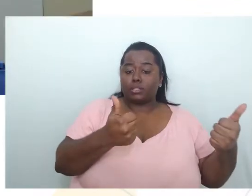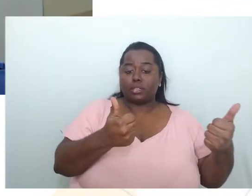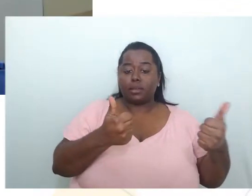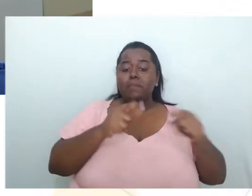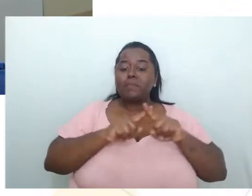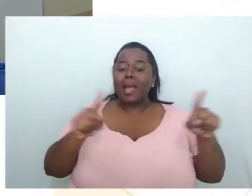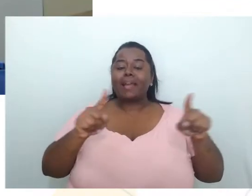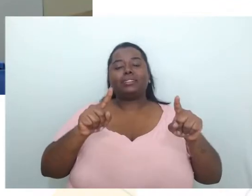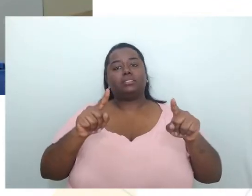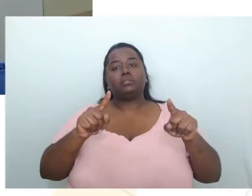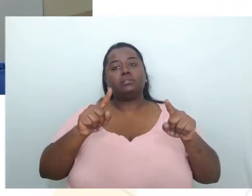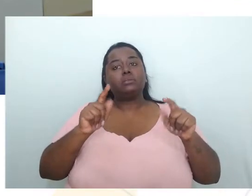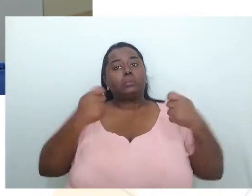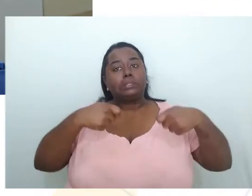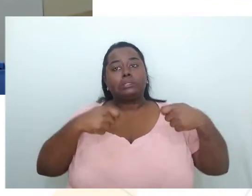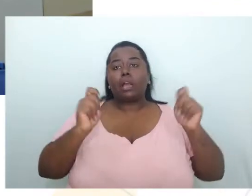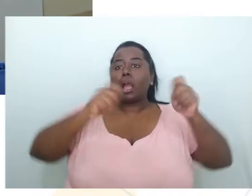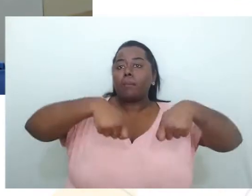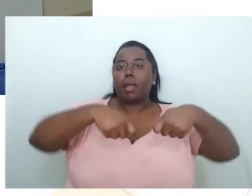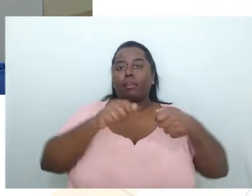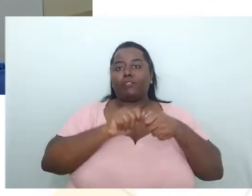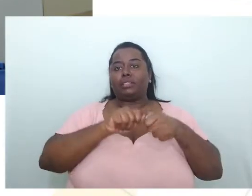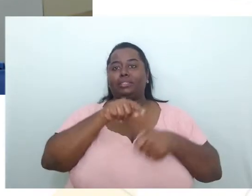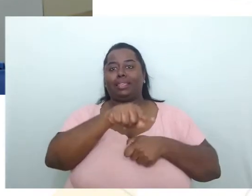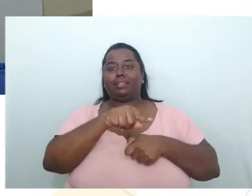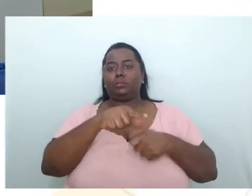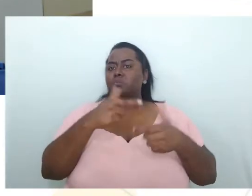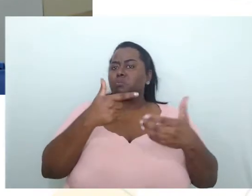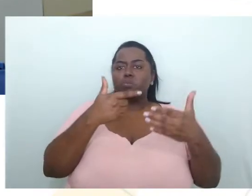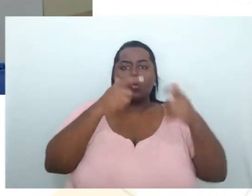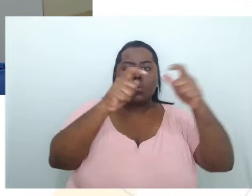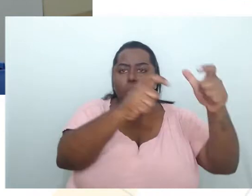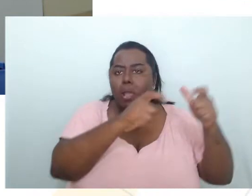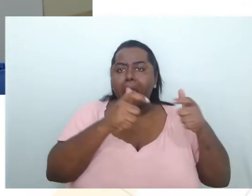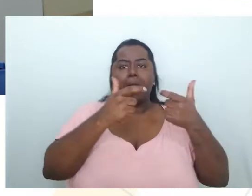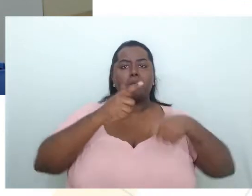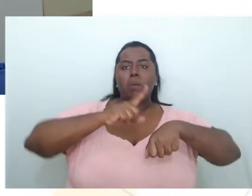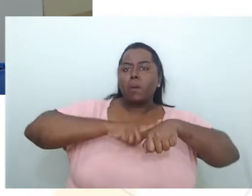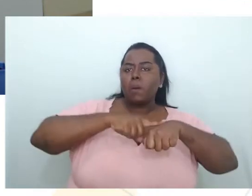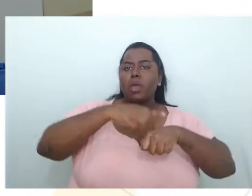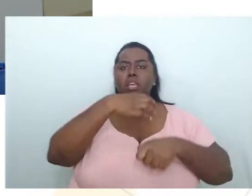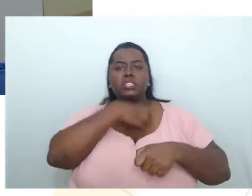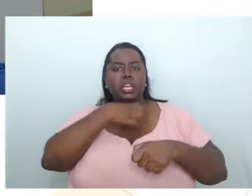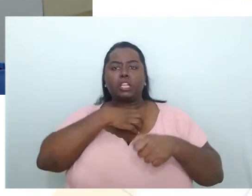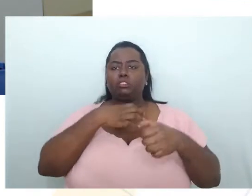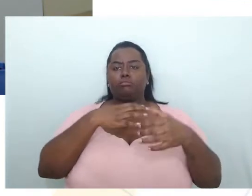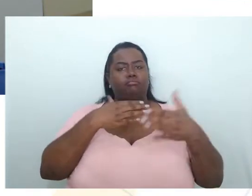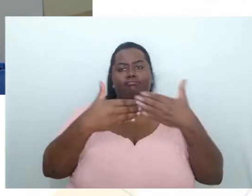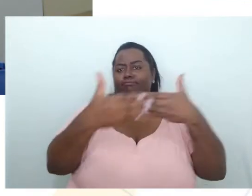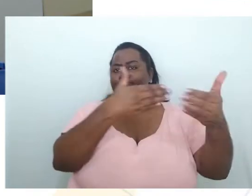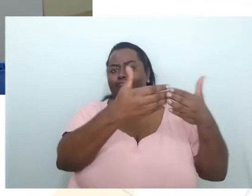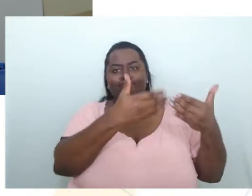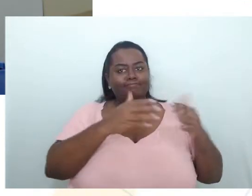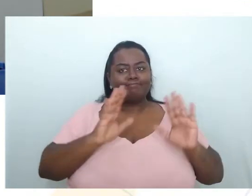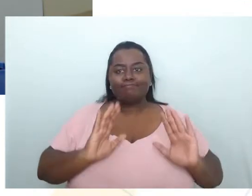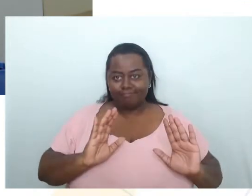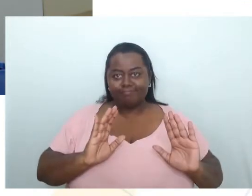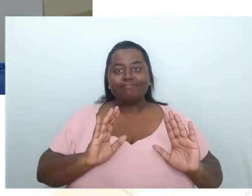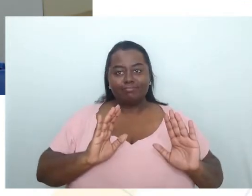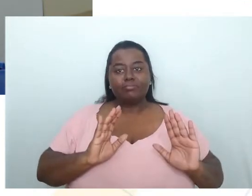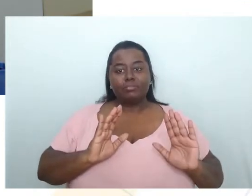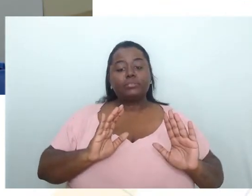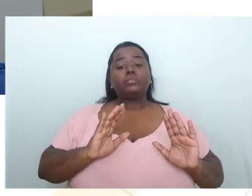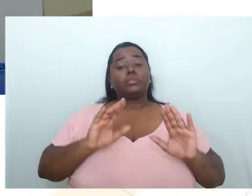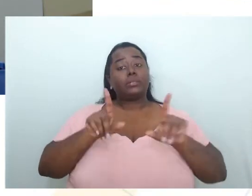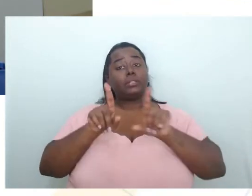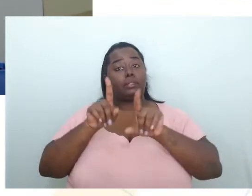being able to do it anywhere, anytime, any pace, any place is also required,